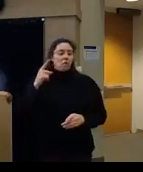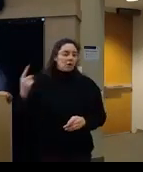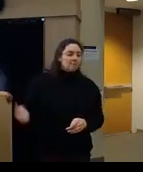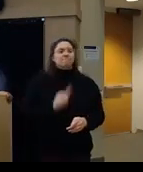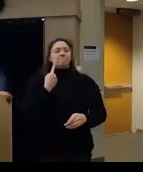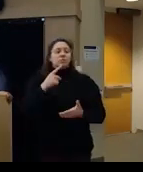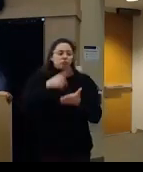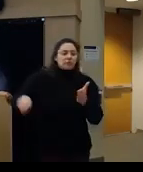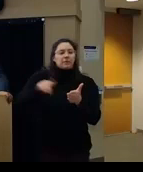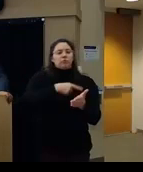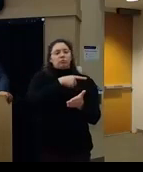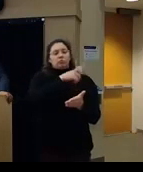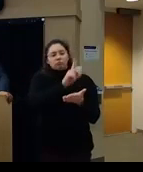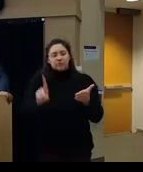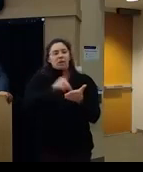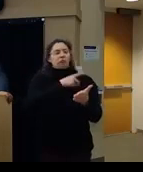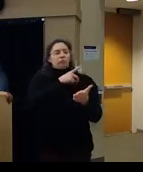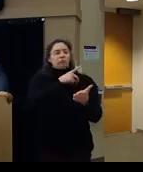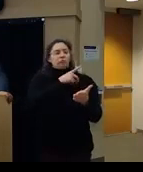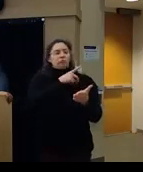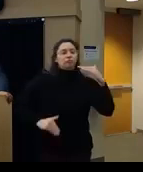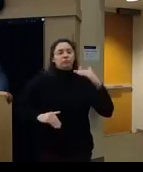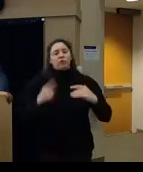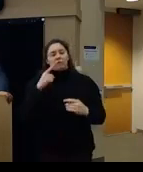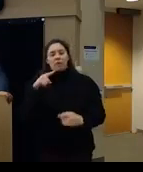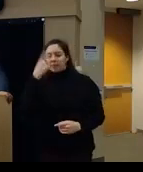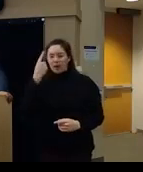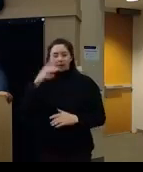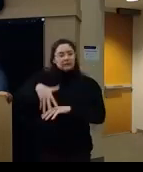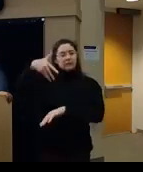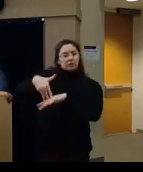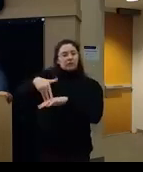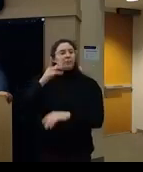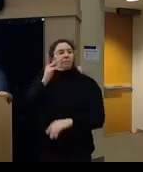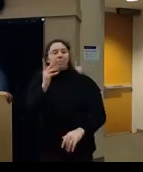within the APA and racist practices of psychiatric treatment for black indigenous and POC the APA is